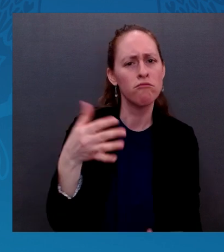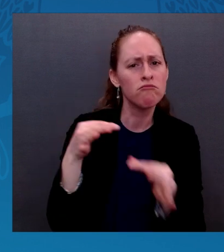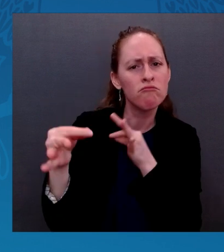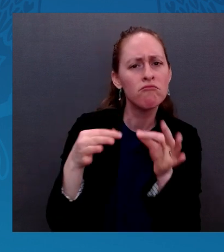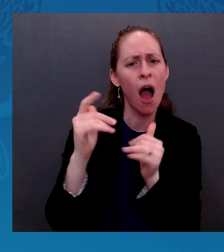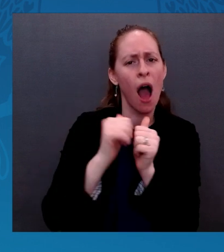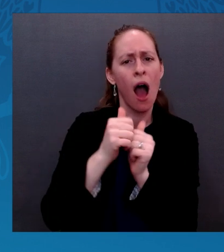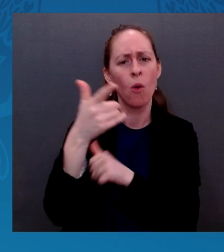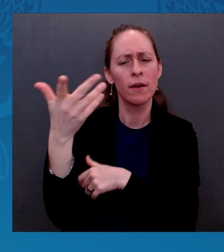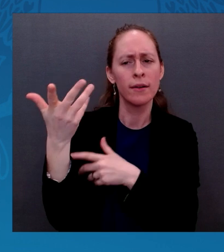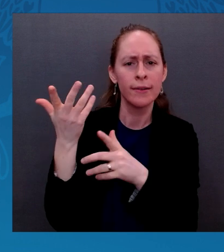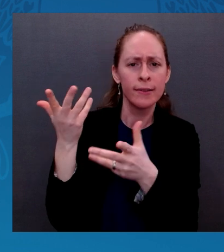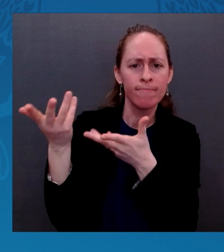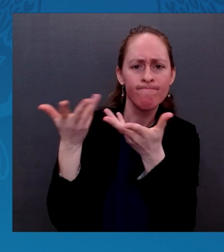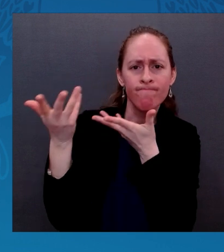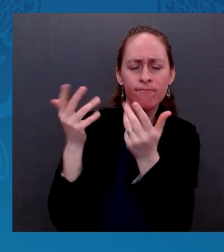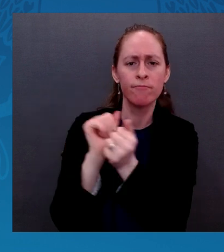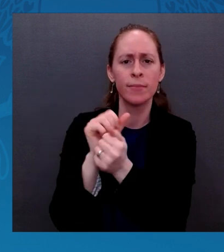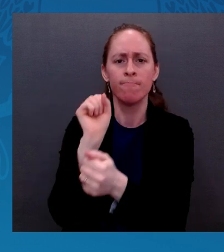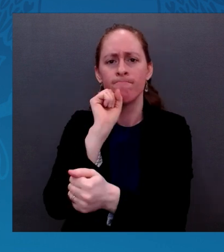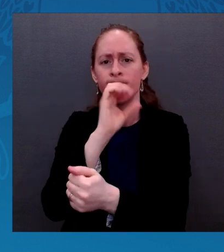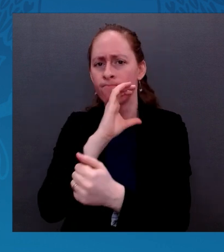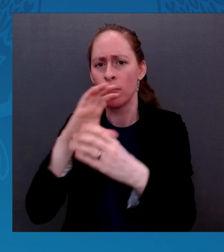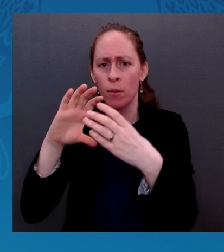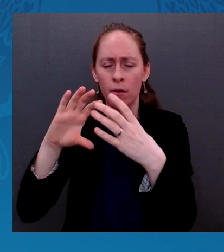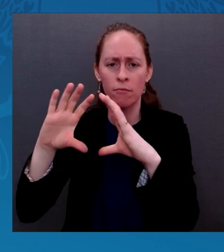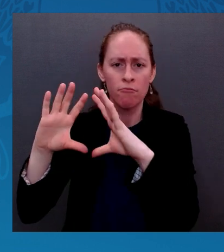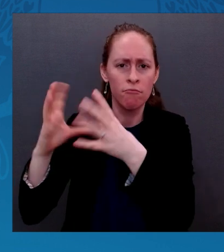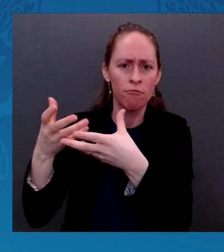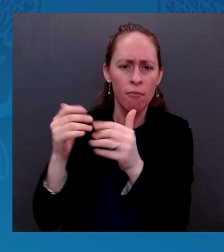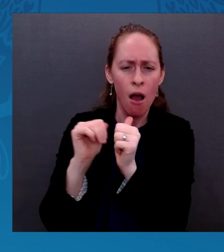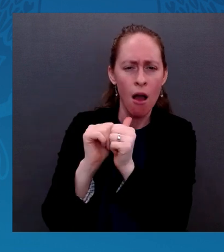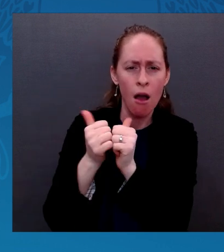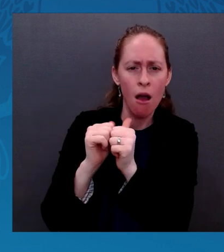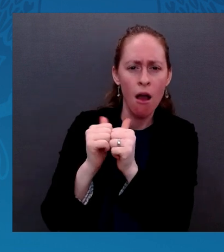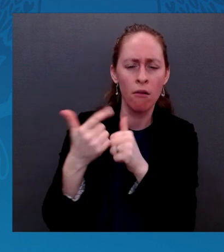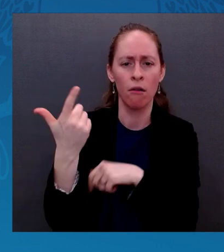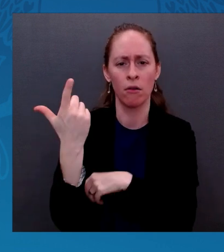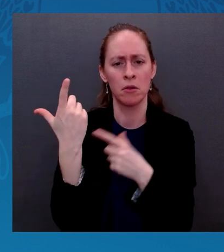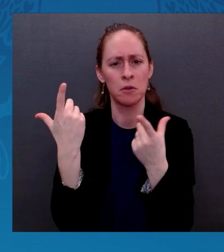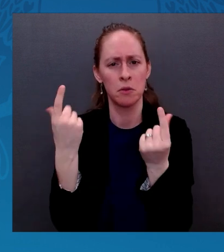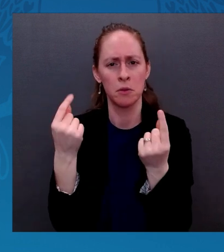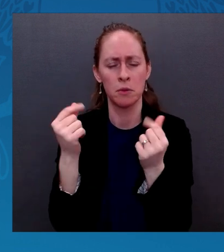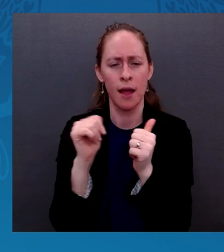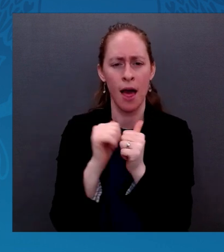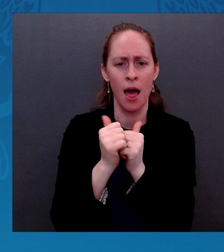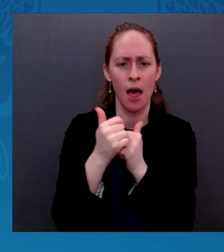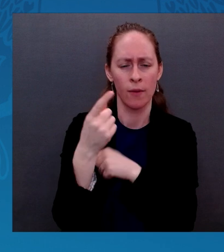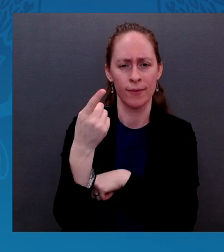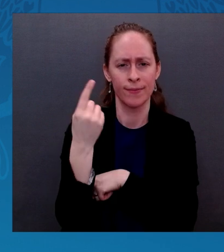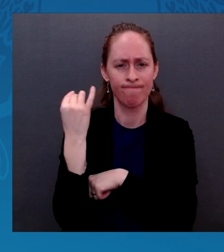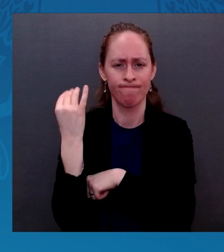were not only put back as they were, but put back, as you say, better than before? Vivian Carter: Speaker 7: